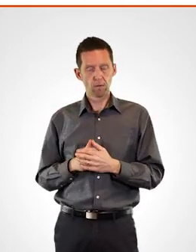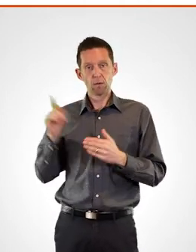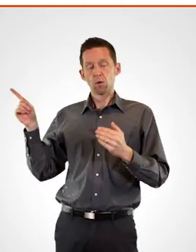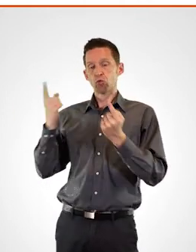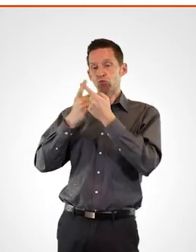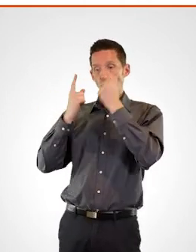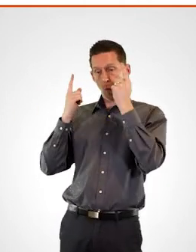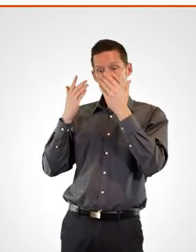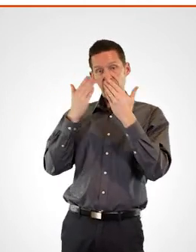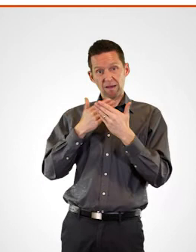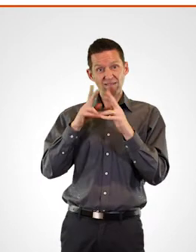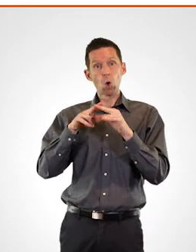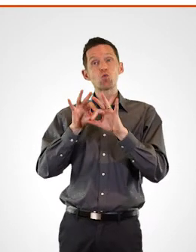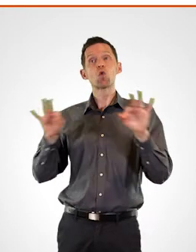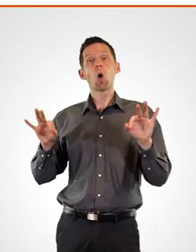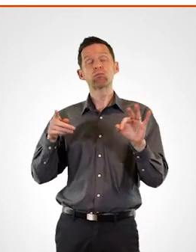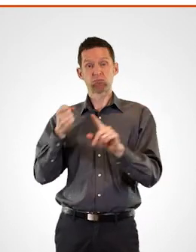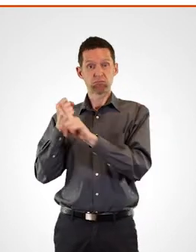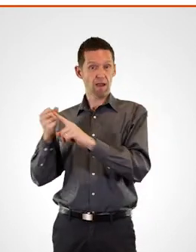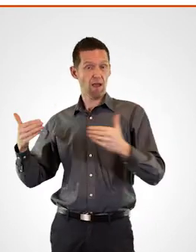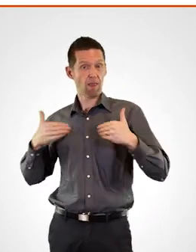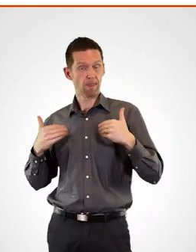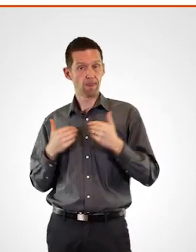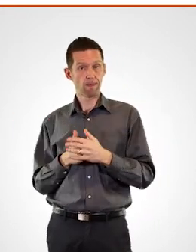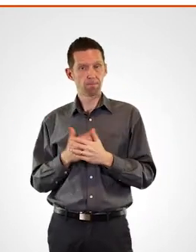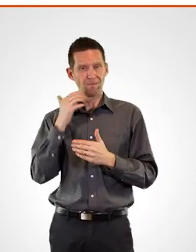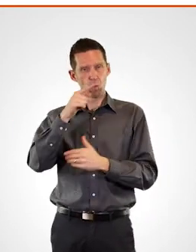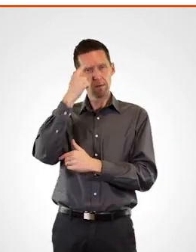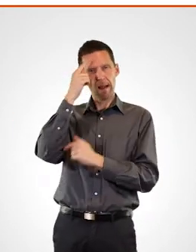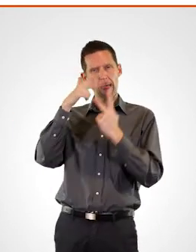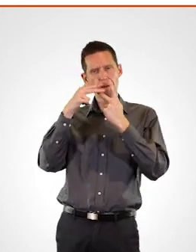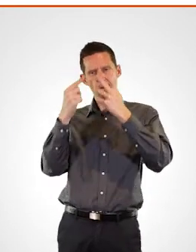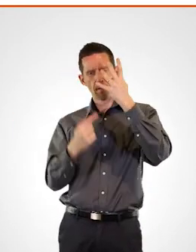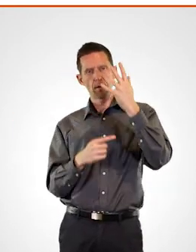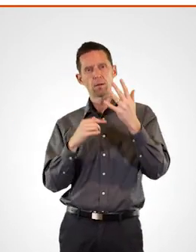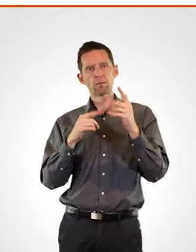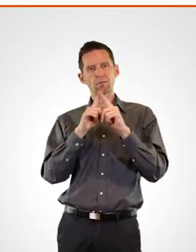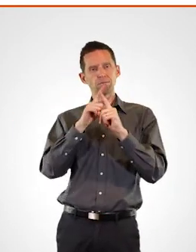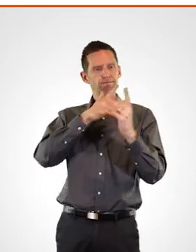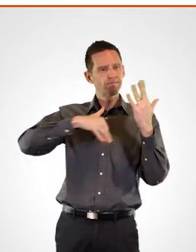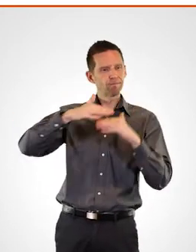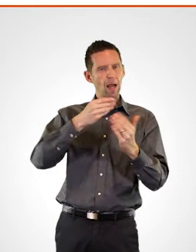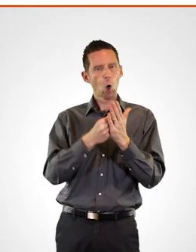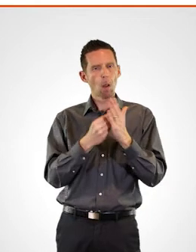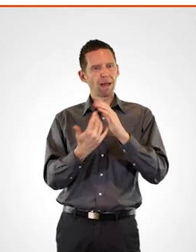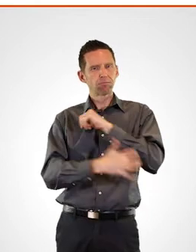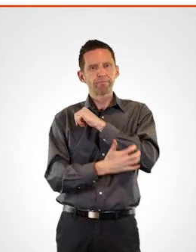and graduation and health are inextricably linked, even when we take into account other socioeconomic factors.